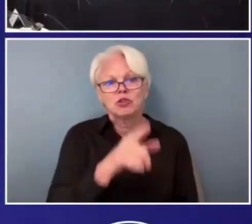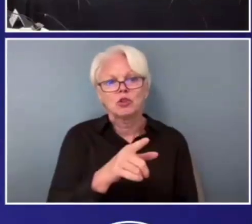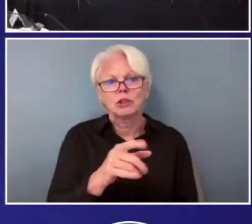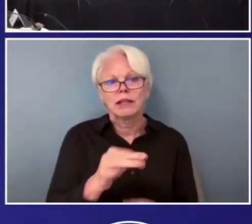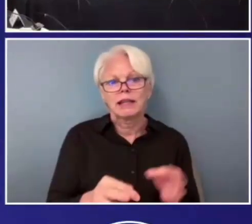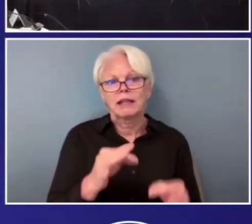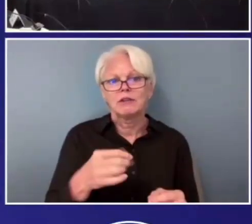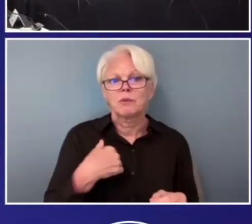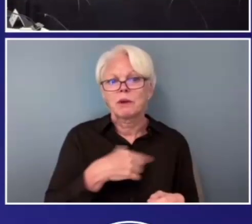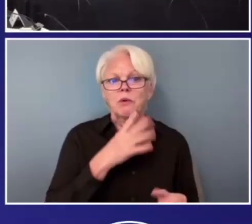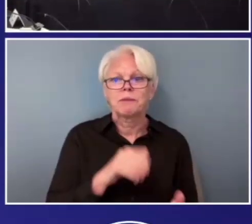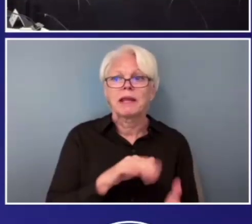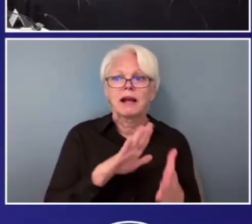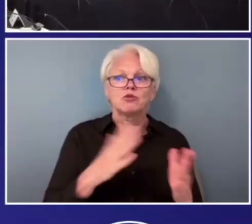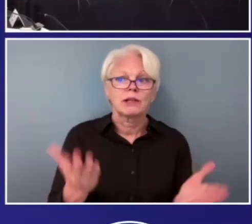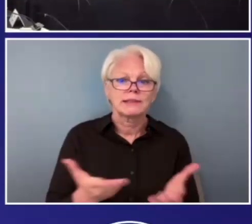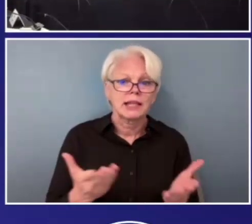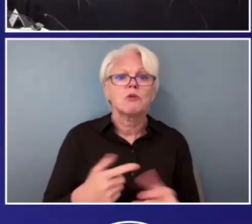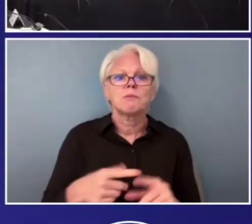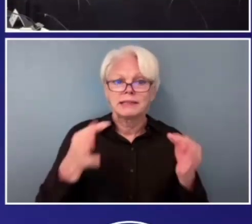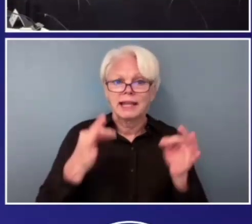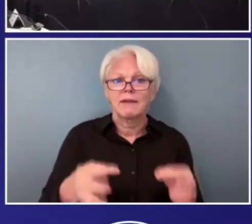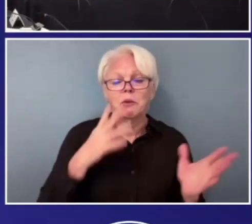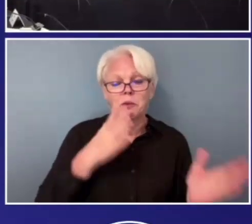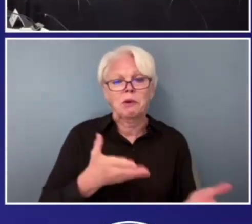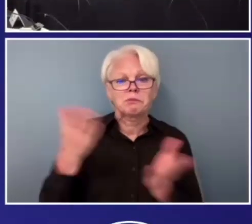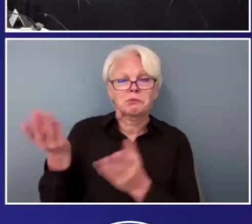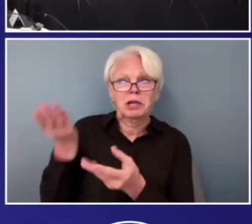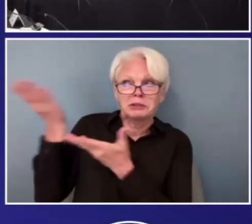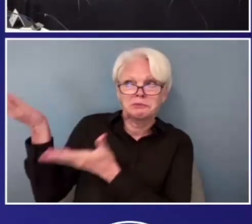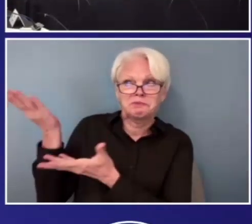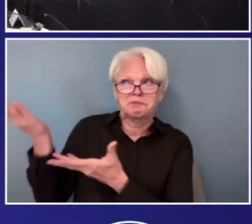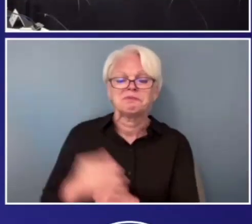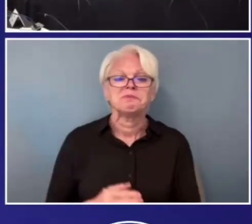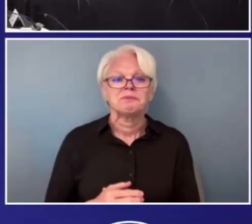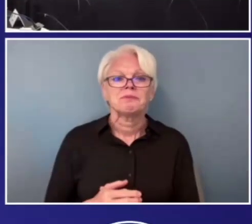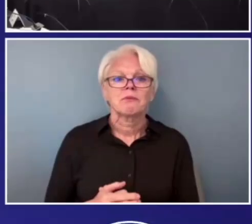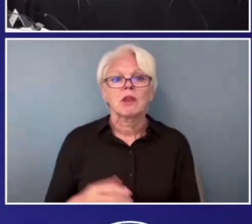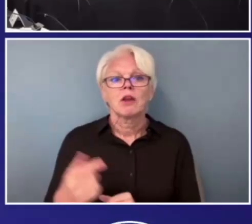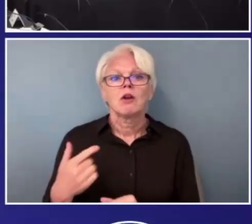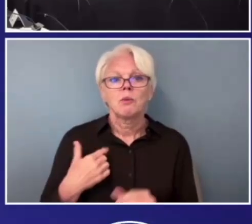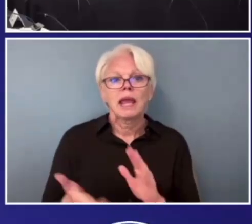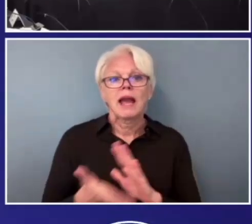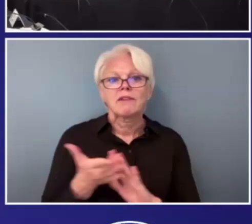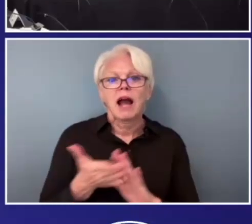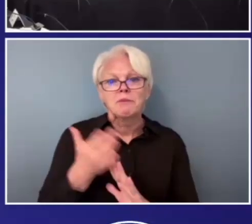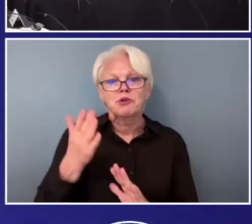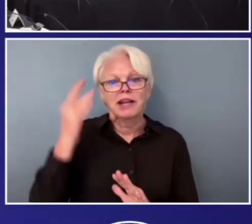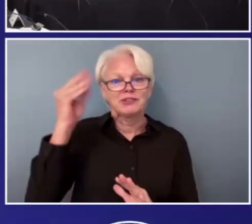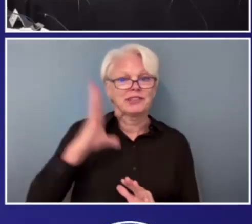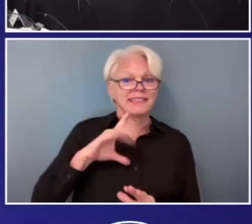address it here, but we will definitely take it back. And we have the operations guy here. You may have seen him before.